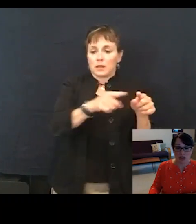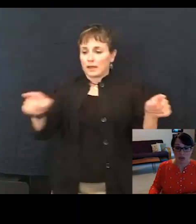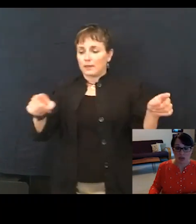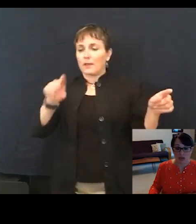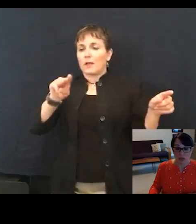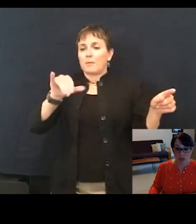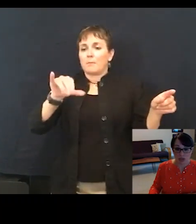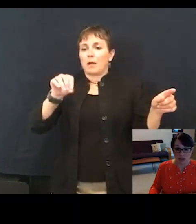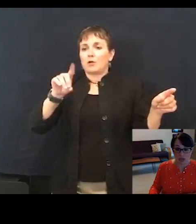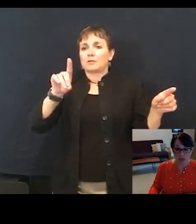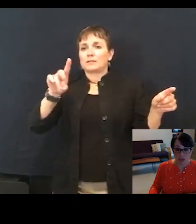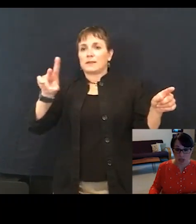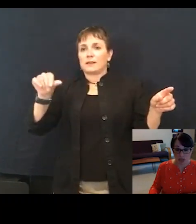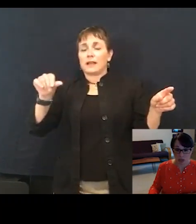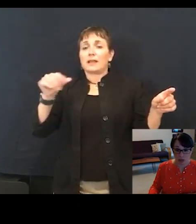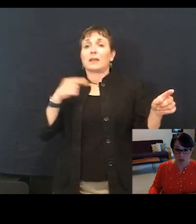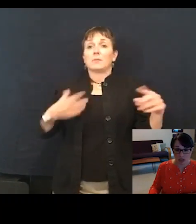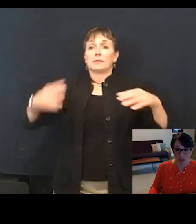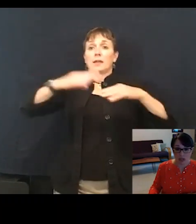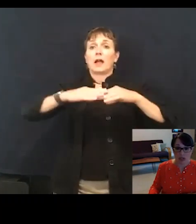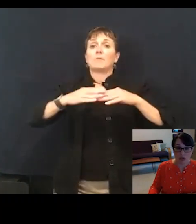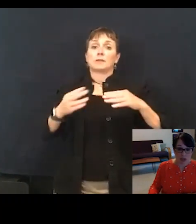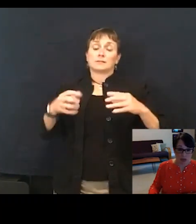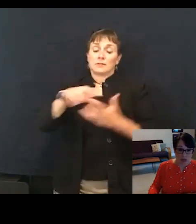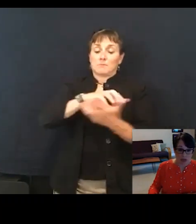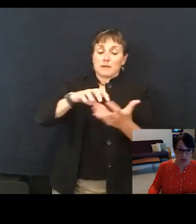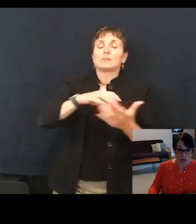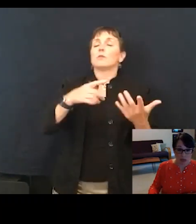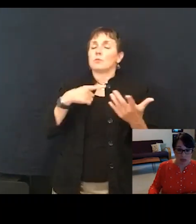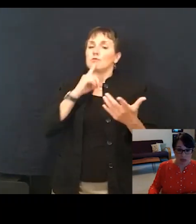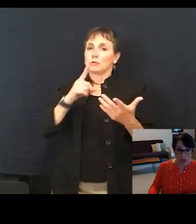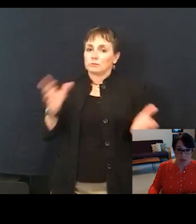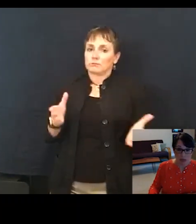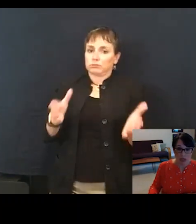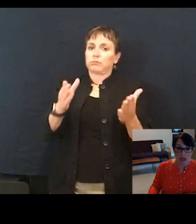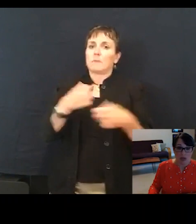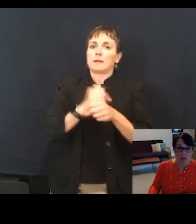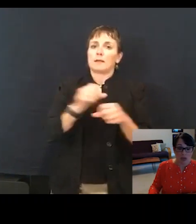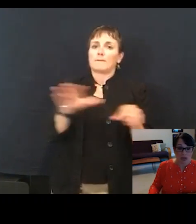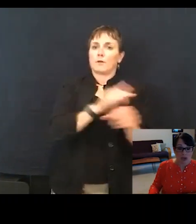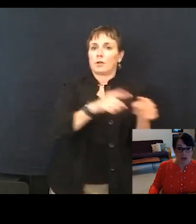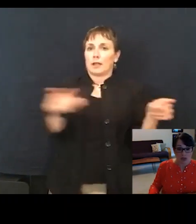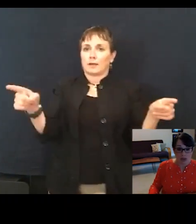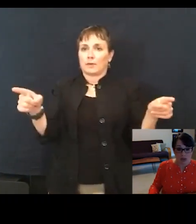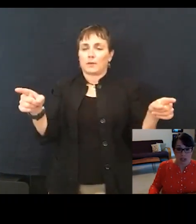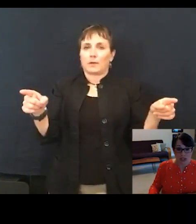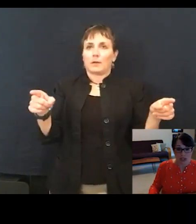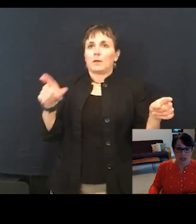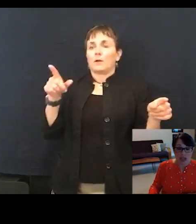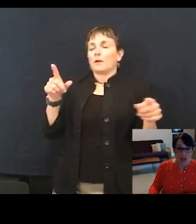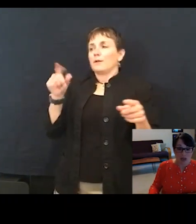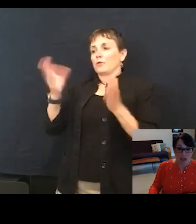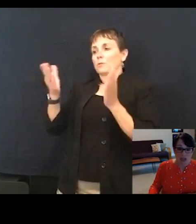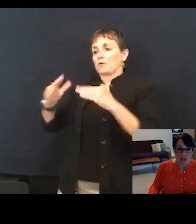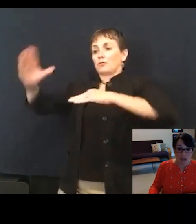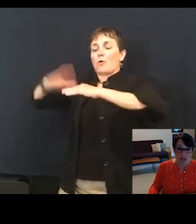the most efficient levels of full length protein when compared to simple overlap. But what you'll also notice is that the hybrid vector system